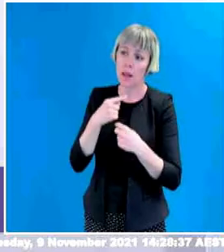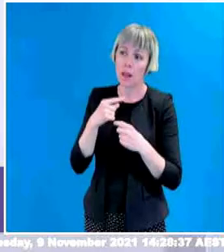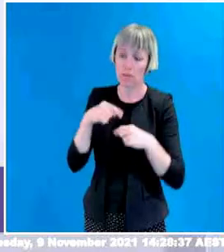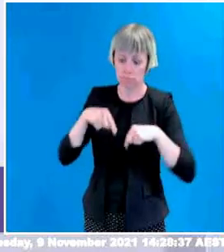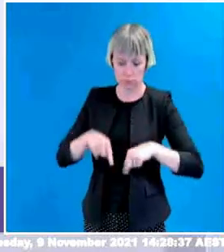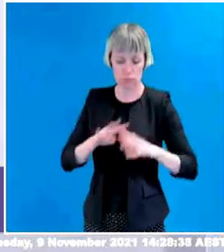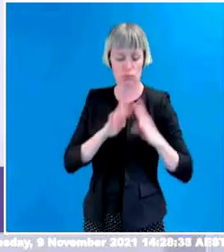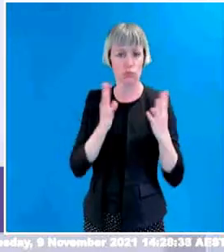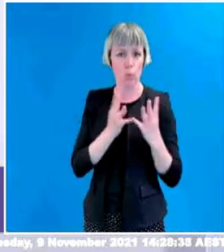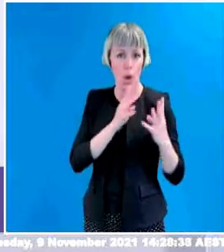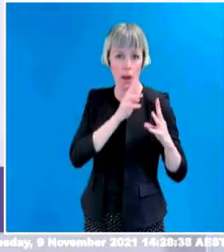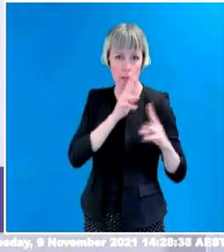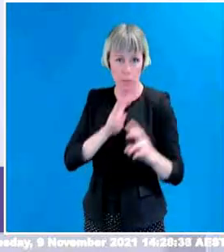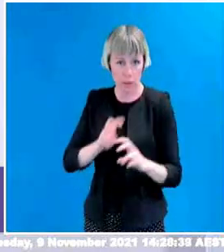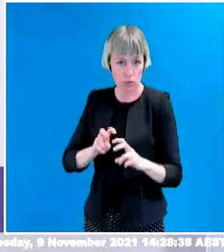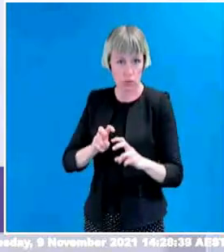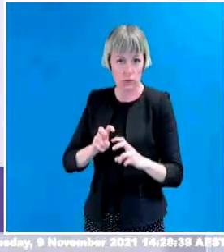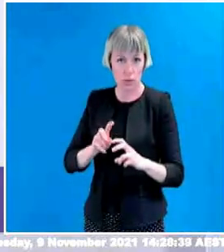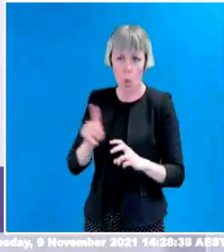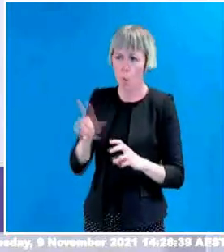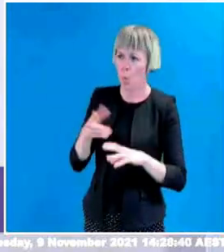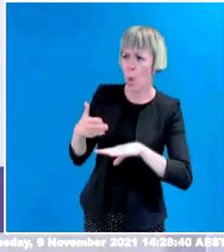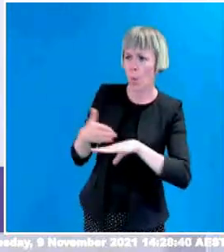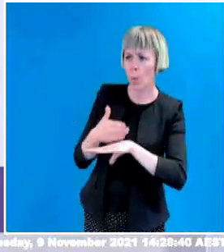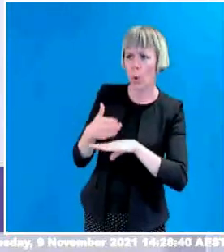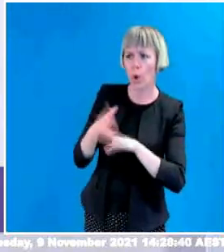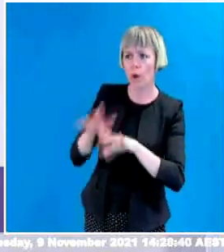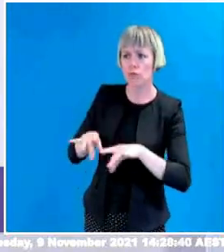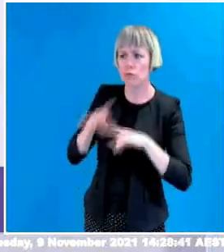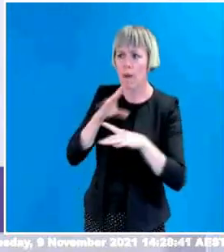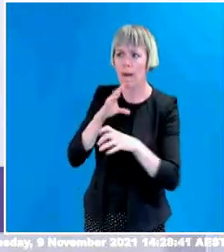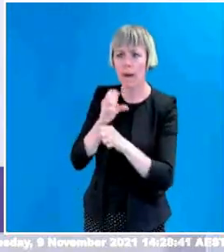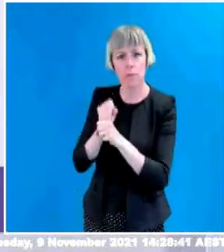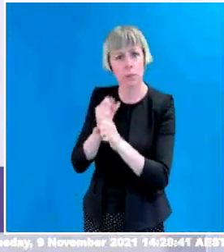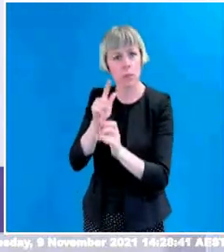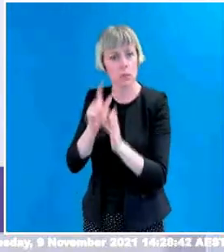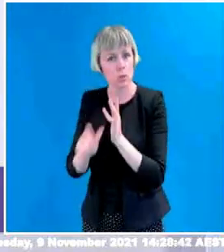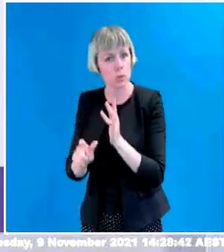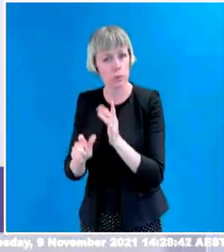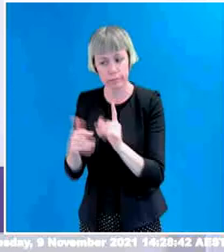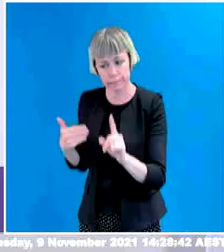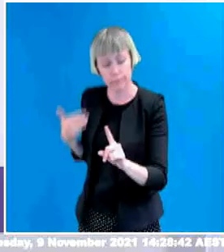Australian Government in giving a careful and comprehensive review and